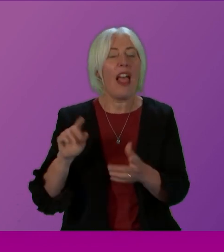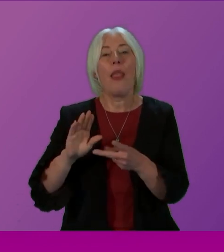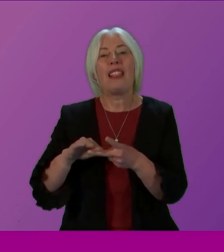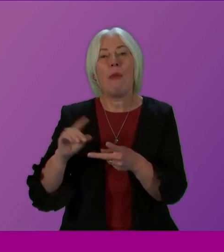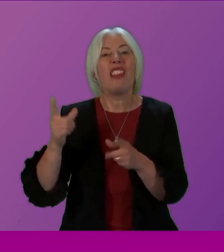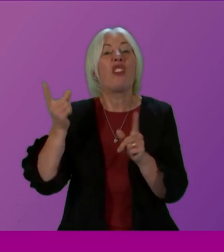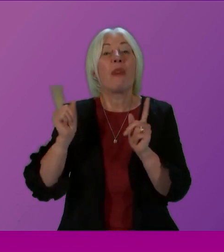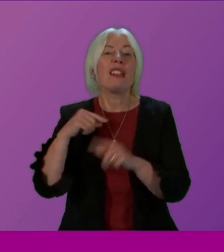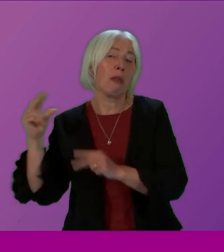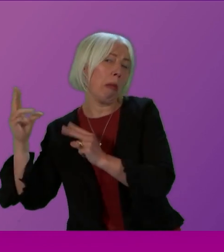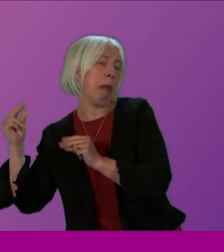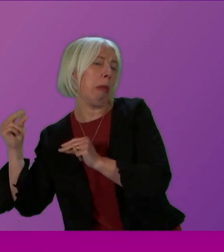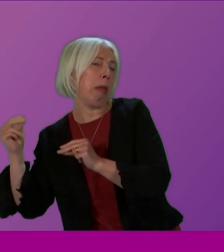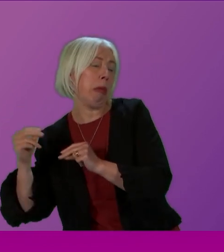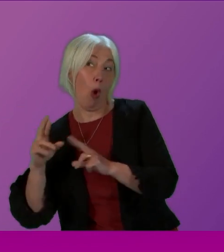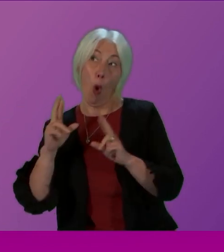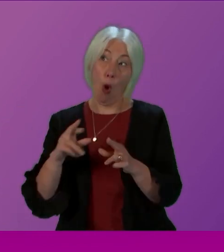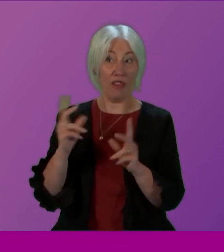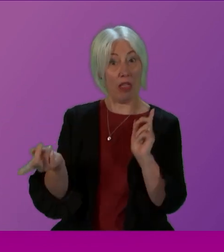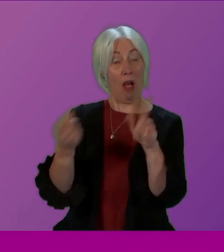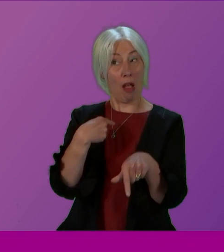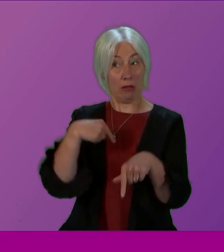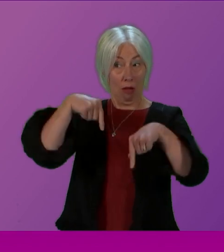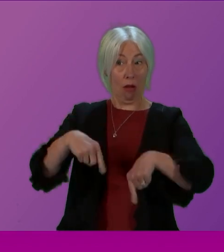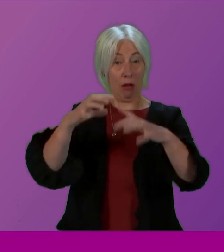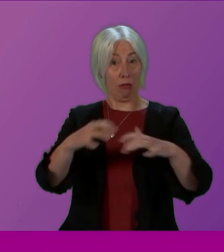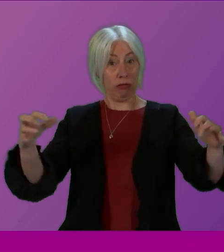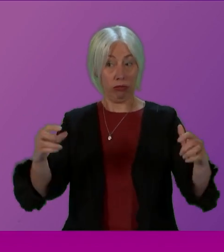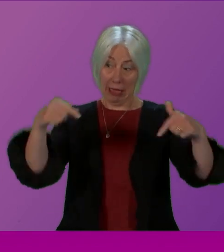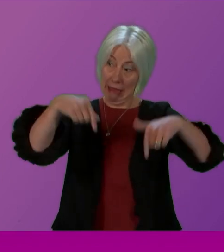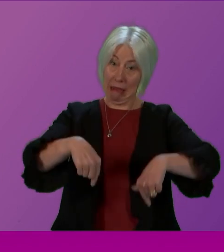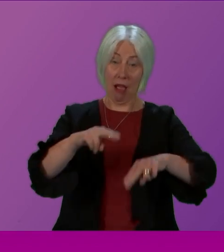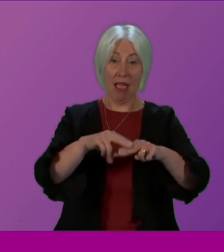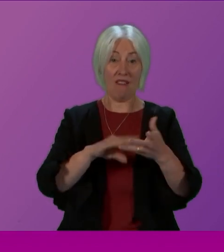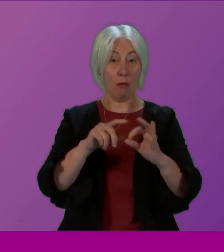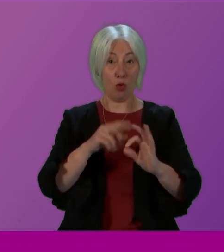he has the answer for her to give to members at First Minister’s question time.